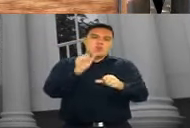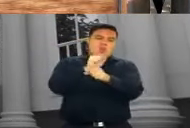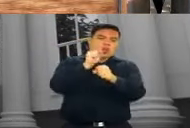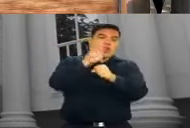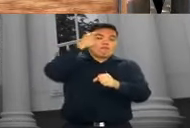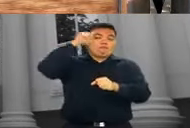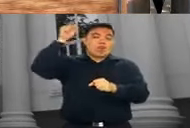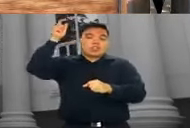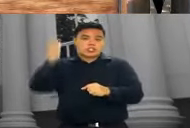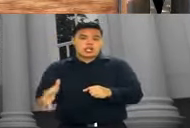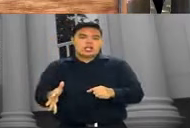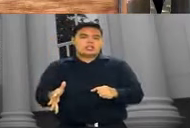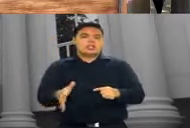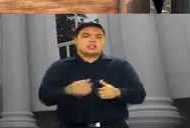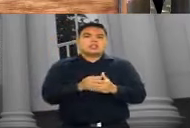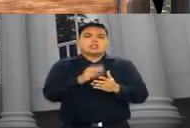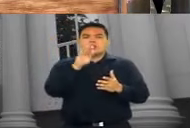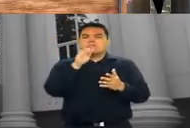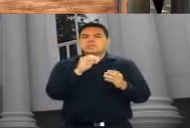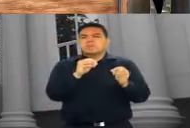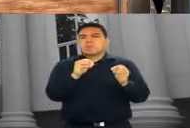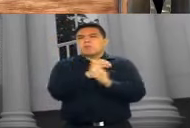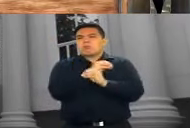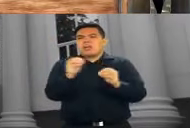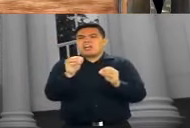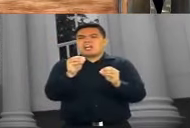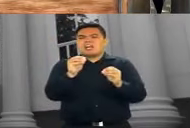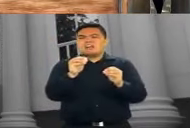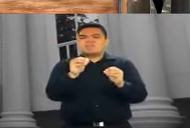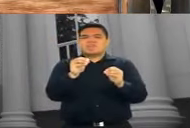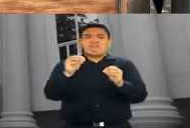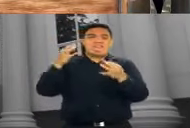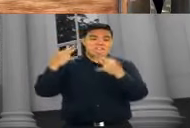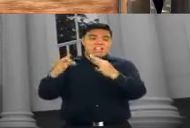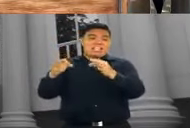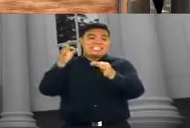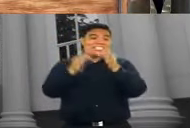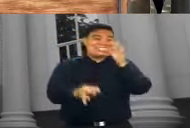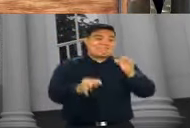my course. No one finishes